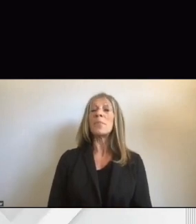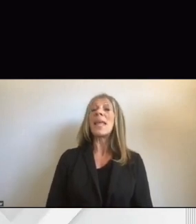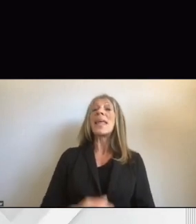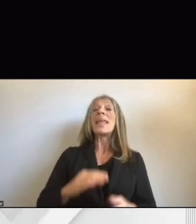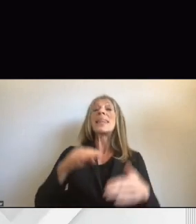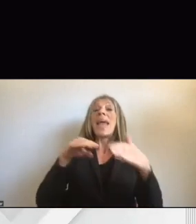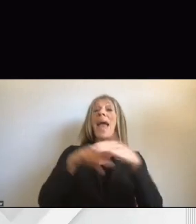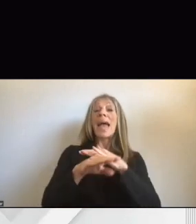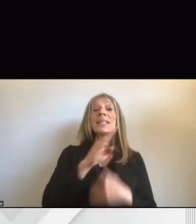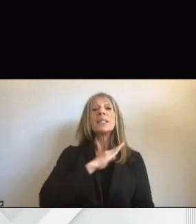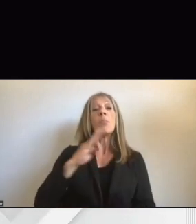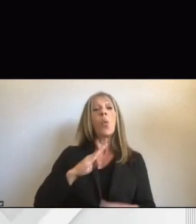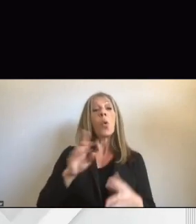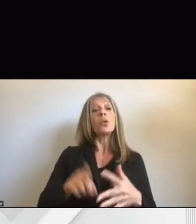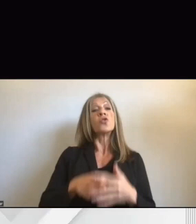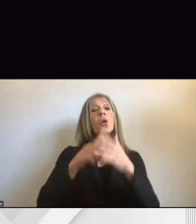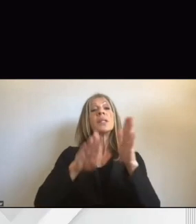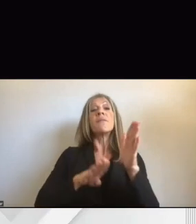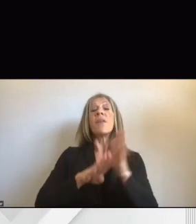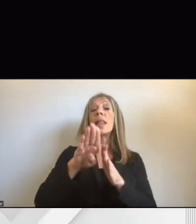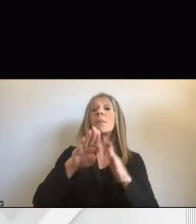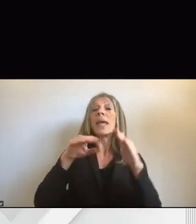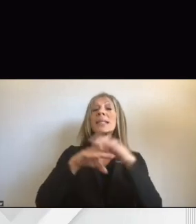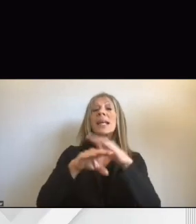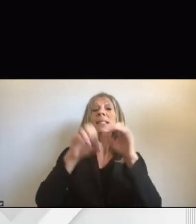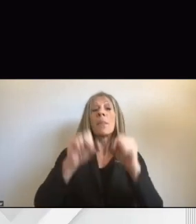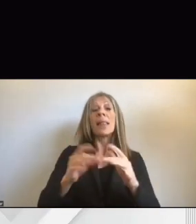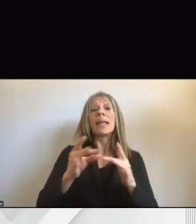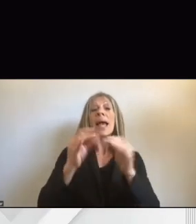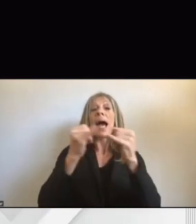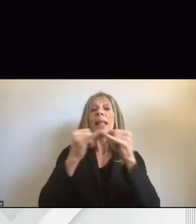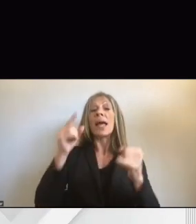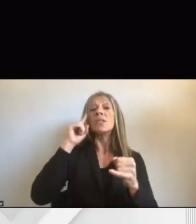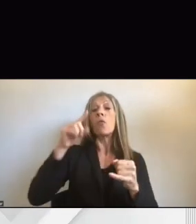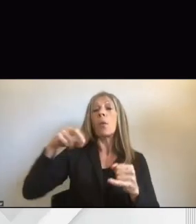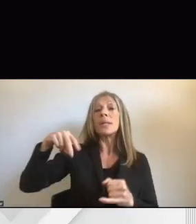The Access Board began developing accessibility guidelines for pedestrian facilities in